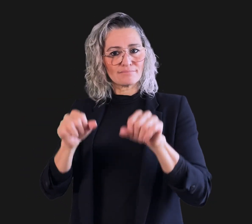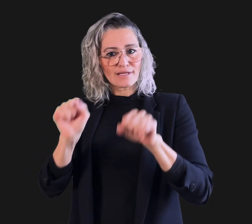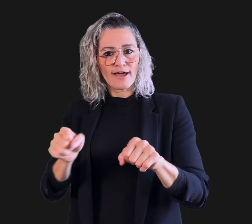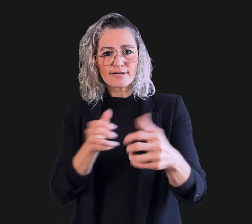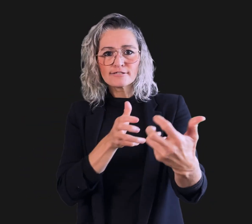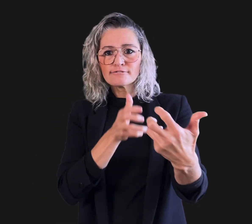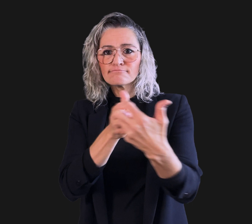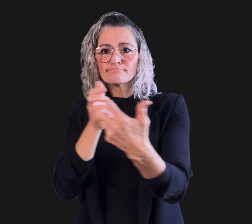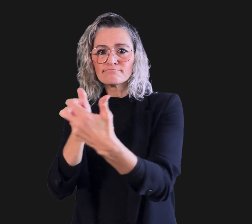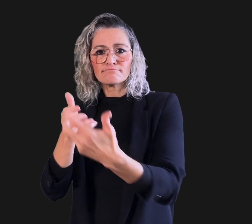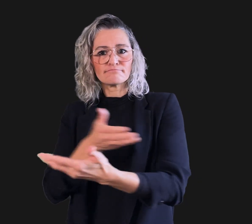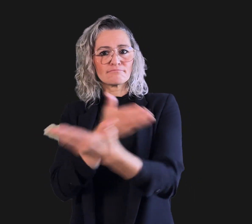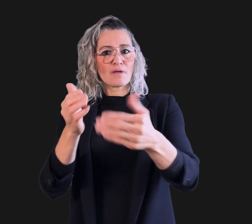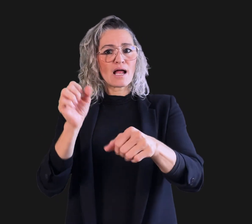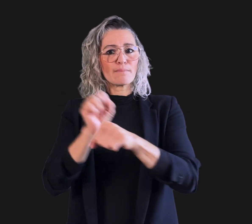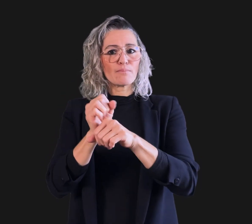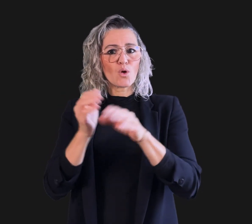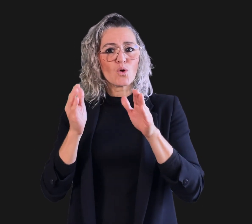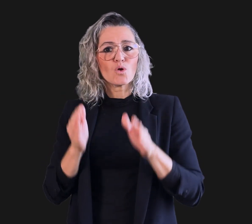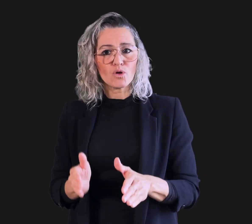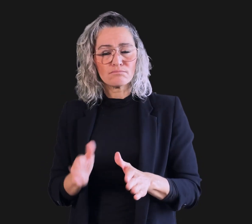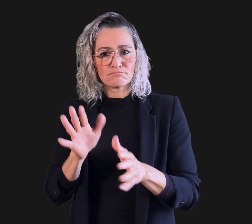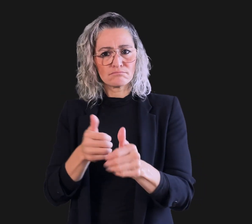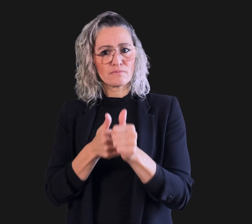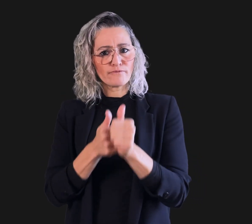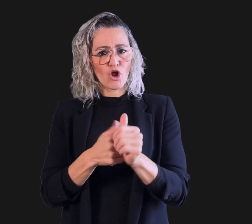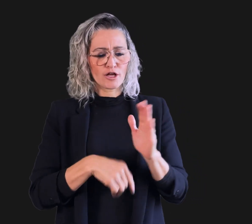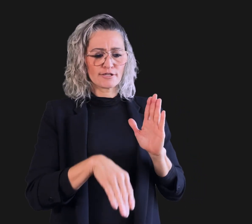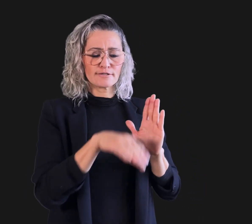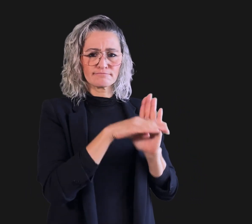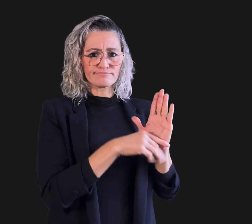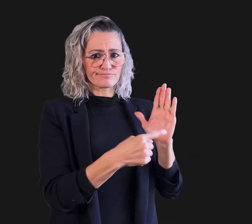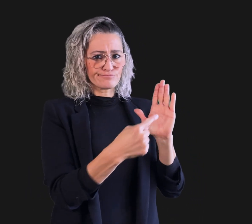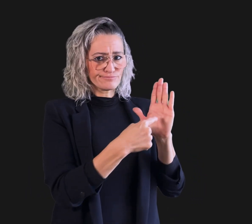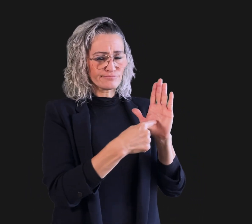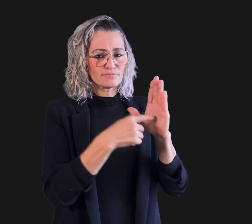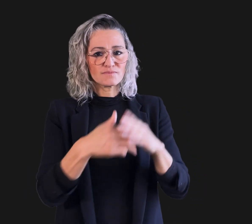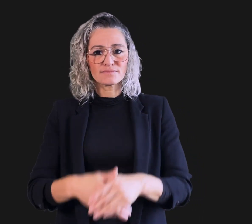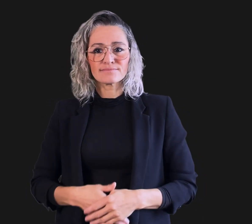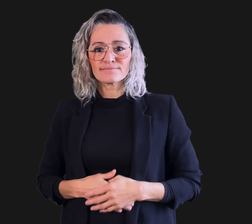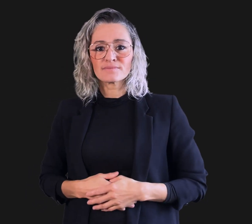for accommodating employees per our revised Guidelines on the Duty to Accommodate.